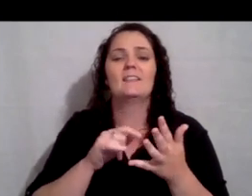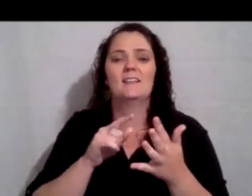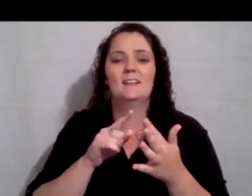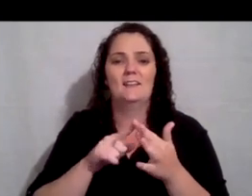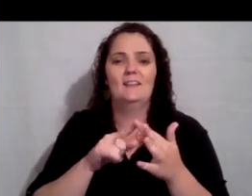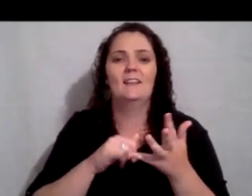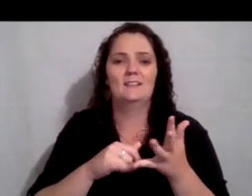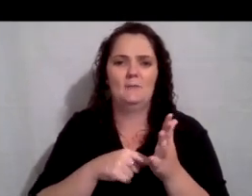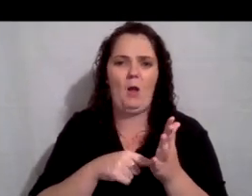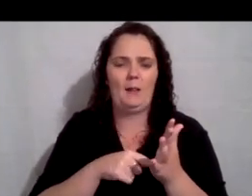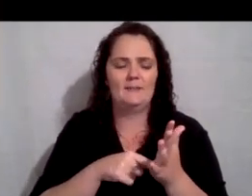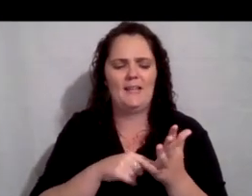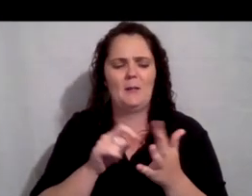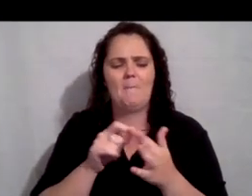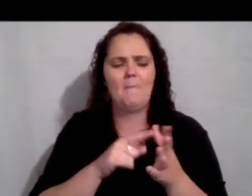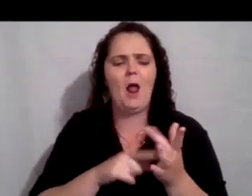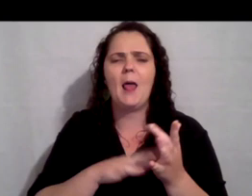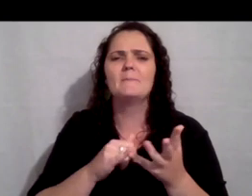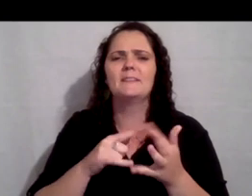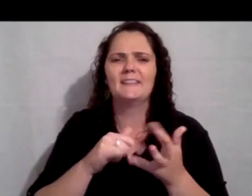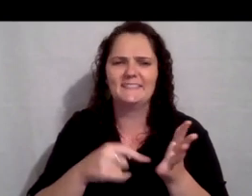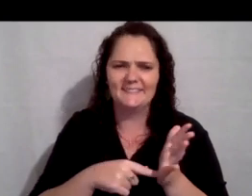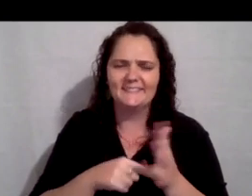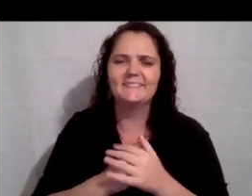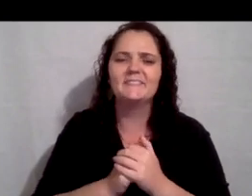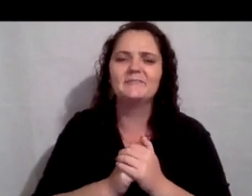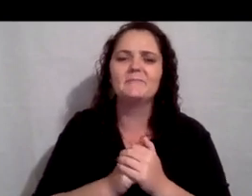Now if we go to the next drawing, this one by John Olday, John Olday is a really